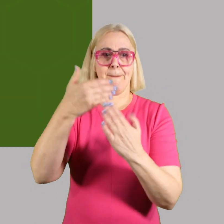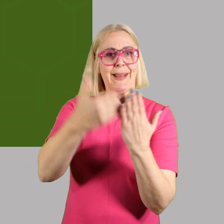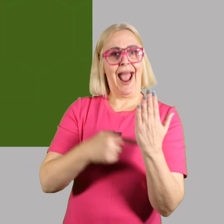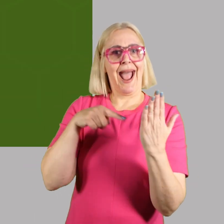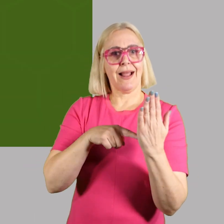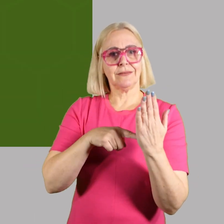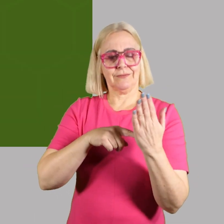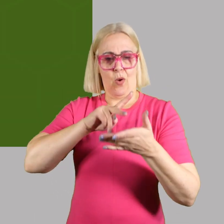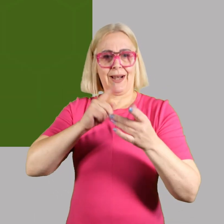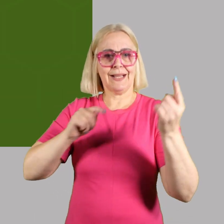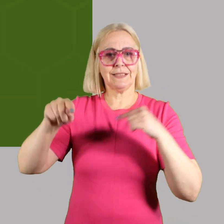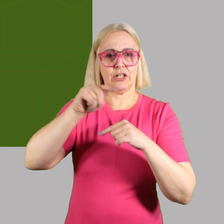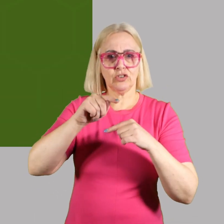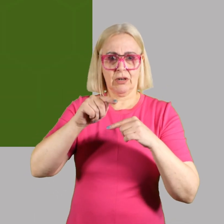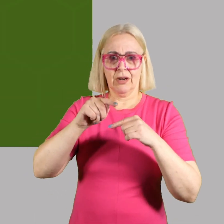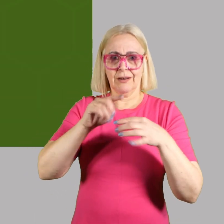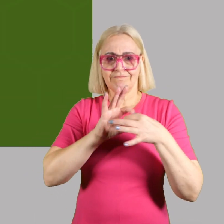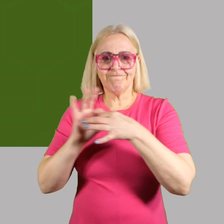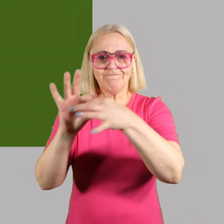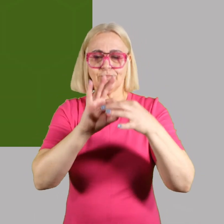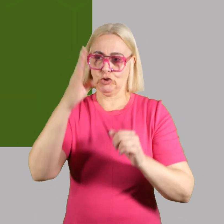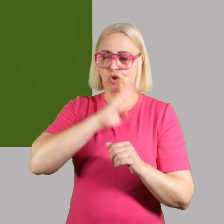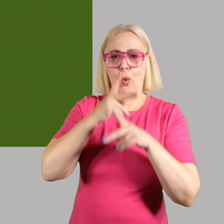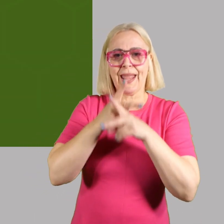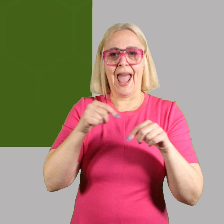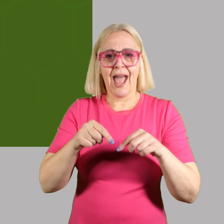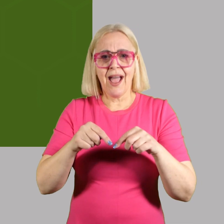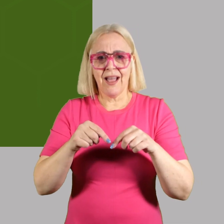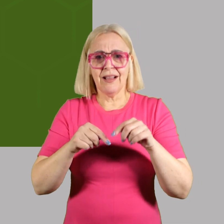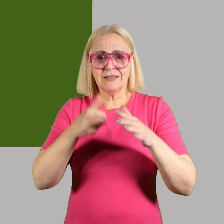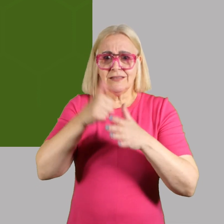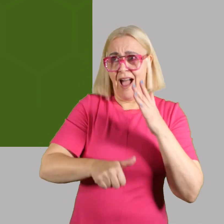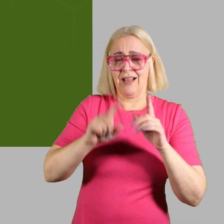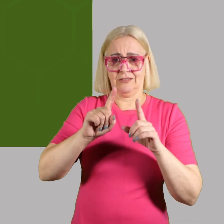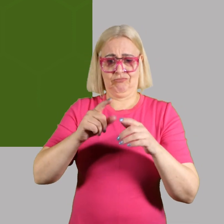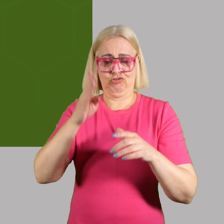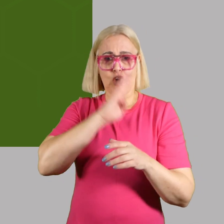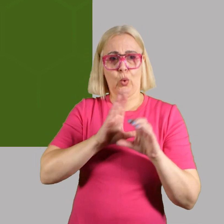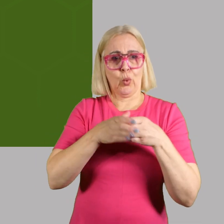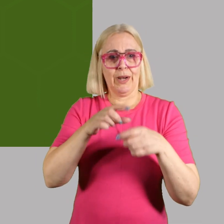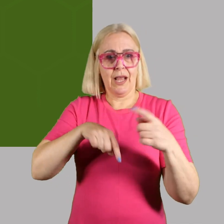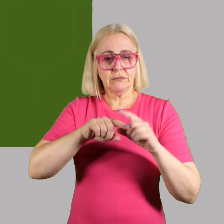The concept of TIME IS BRAIN became a guide to the organization of the entire chain of stroke care,